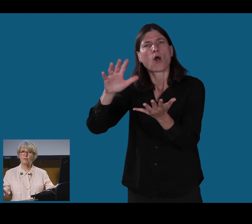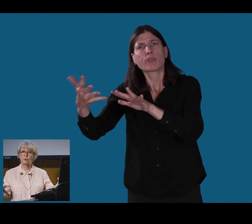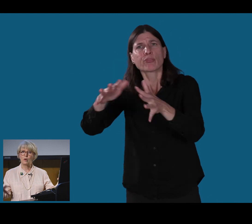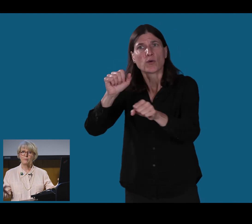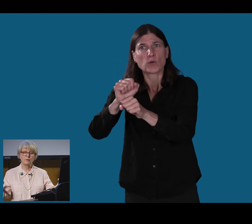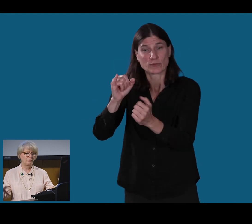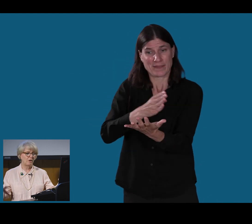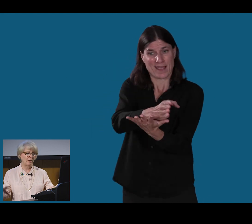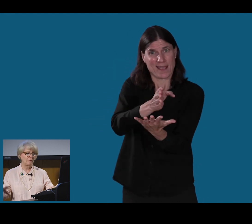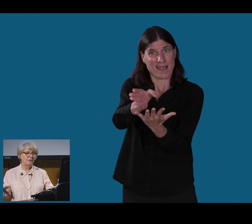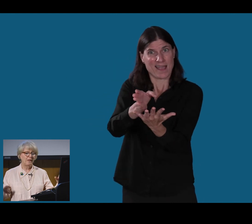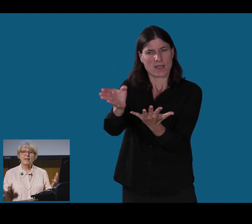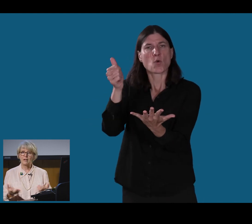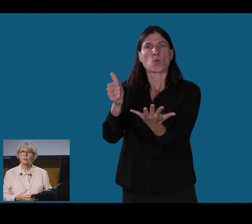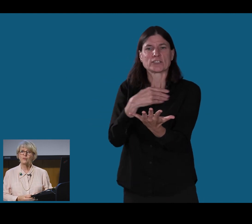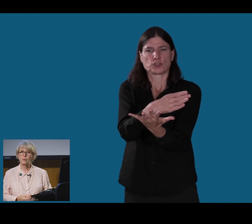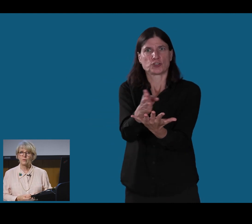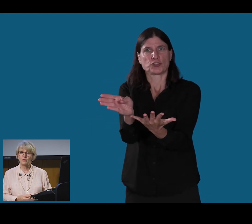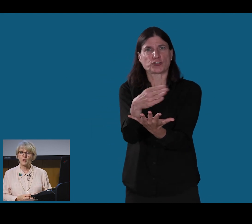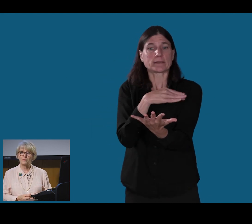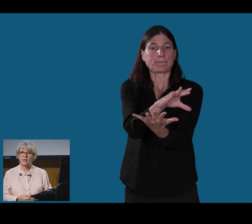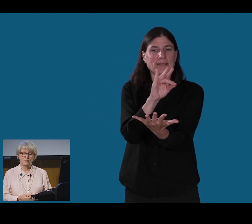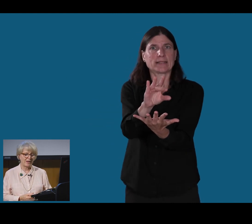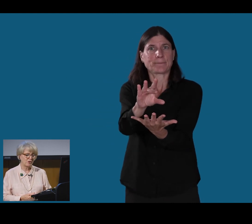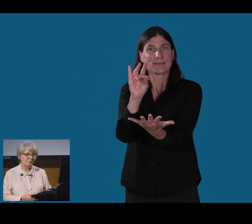for a long period of time? And I could also look at their job satisfaction.